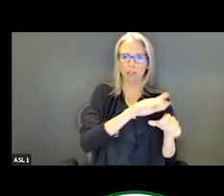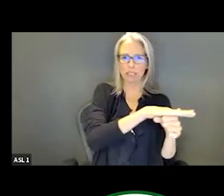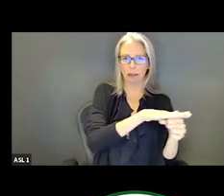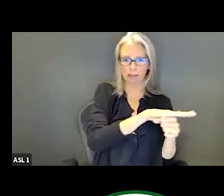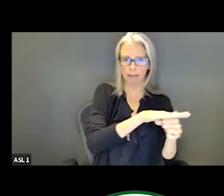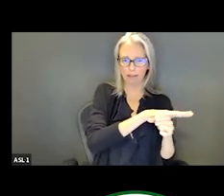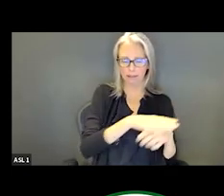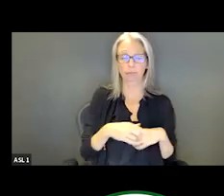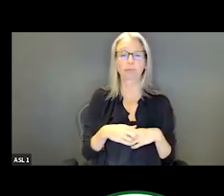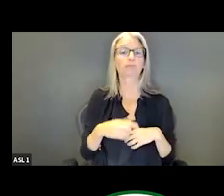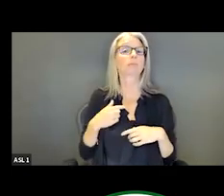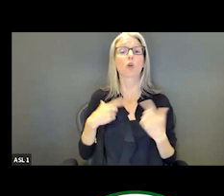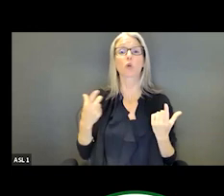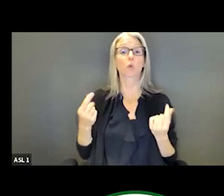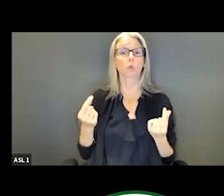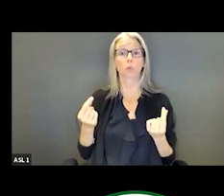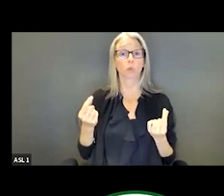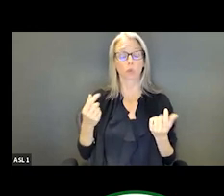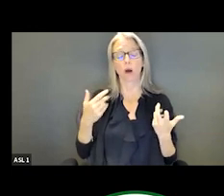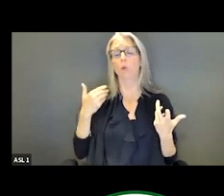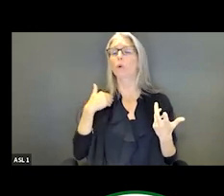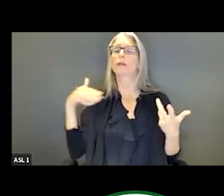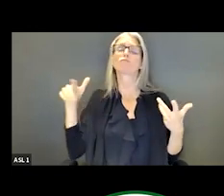enablers of access in outdoor spaces.